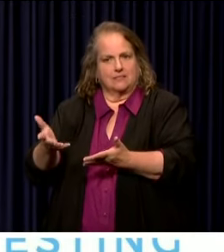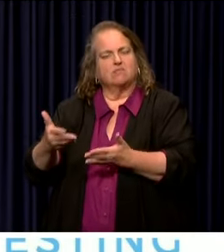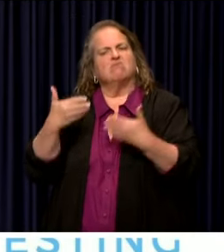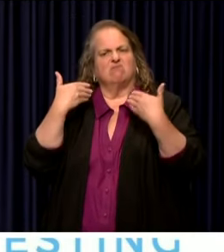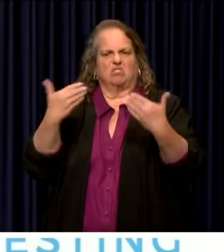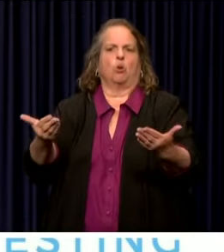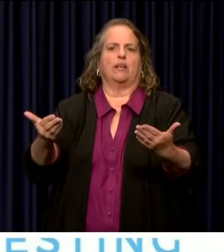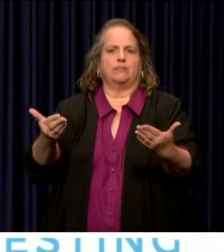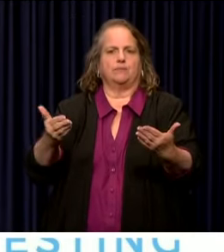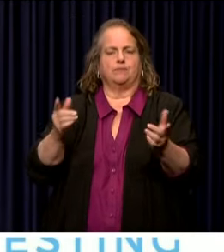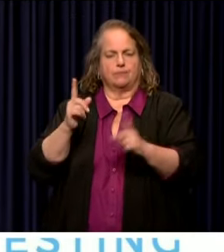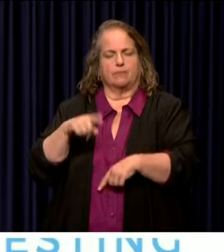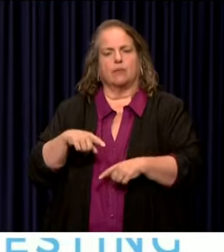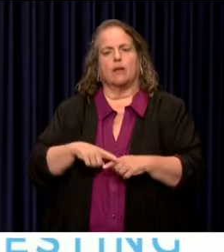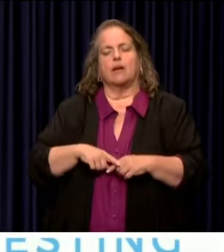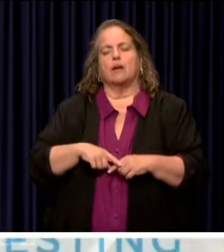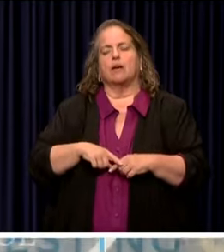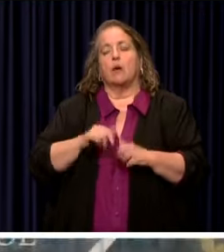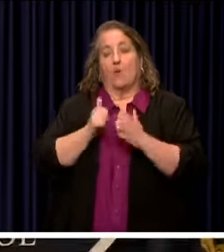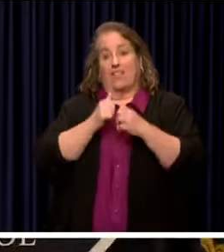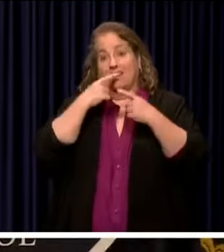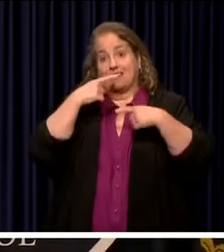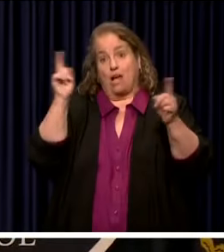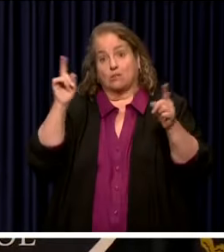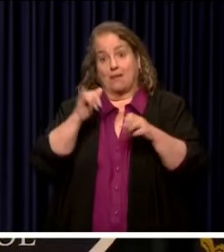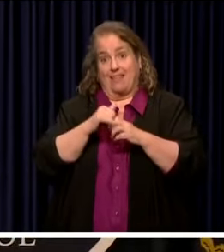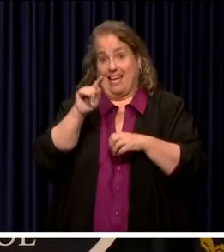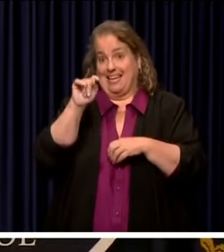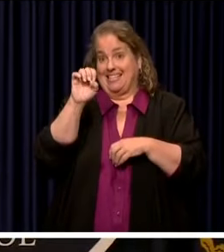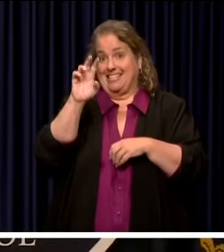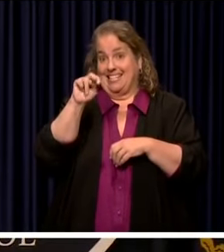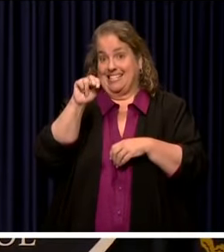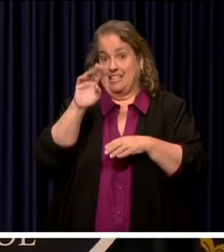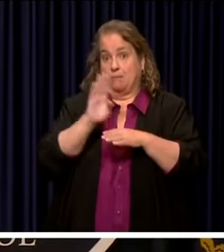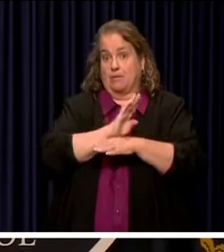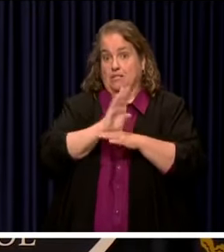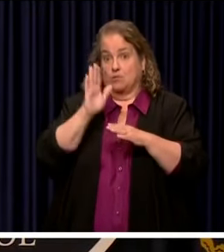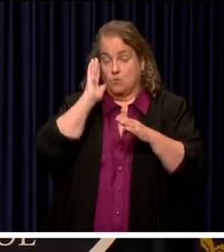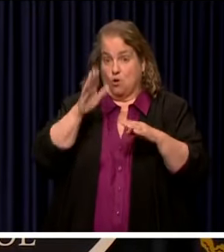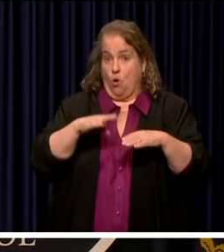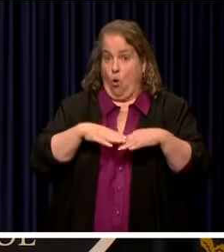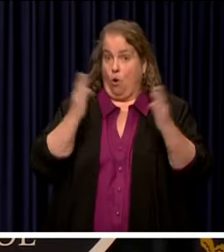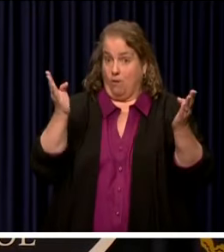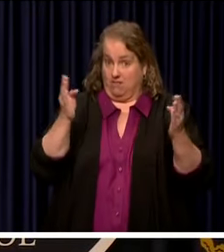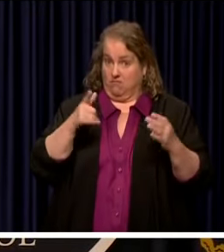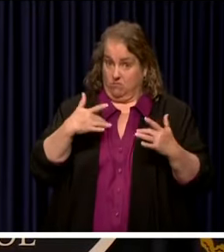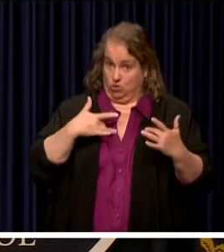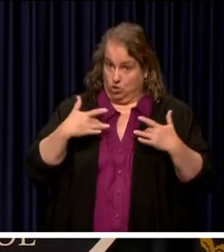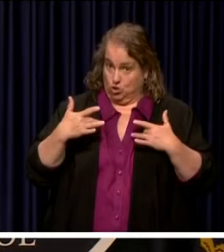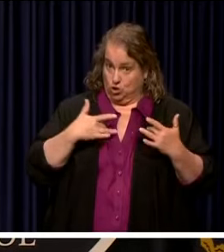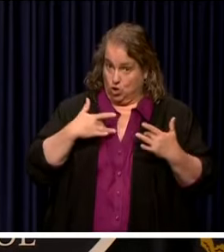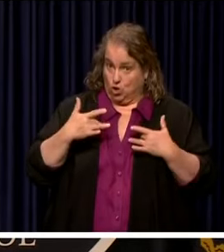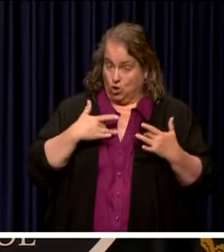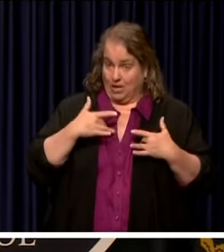RIGHT? THIS IS A PROBLEM. AGAIN, IT'S NOT ABOUT BEING THE VERY FIRST TO DO SOMETHING.